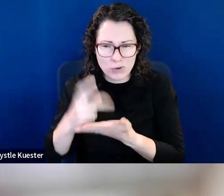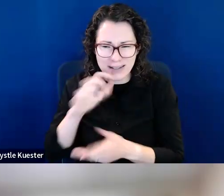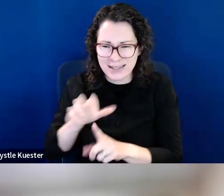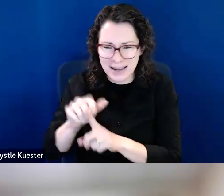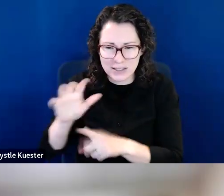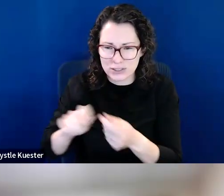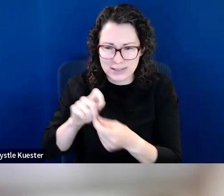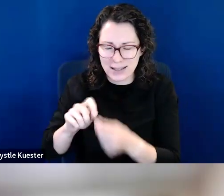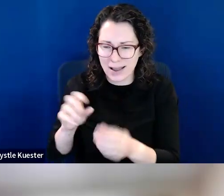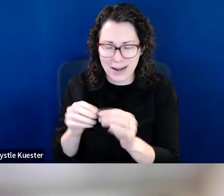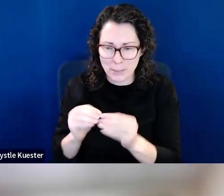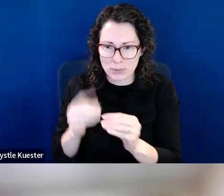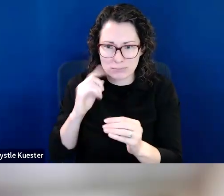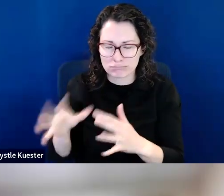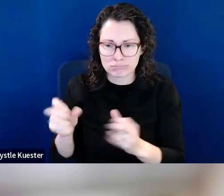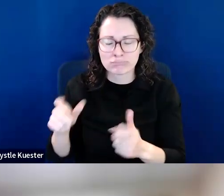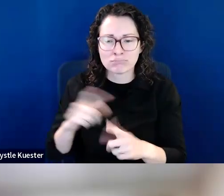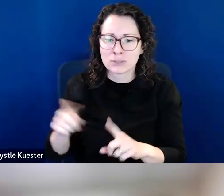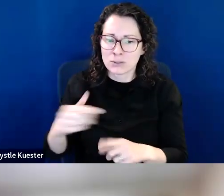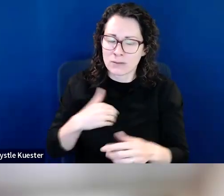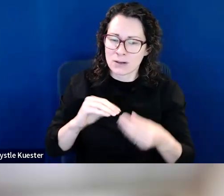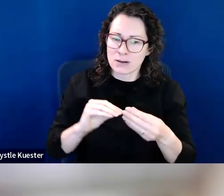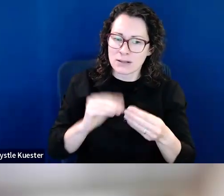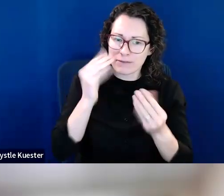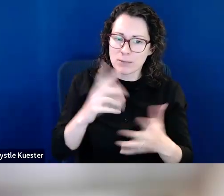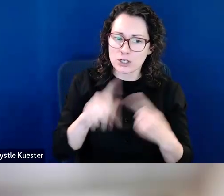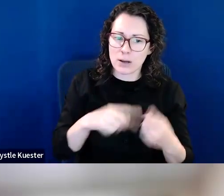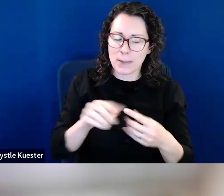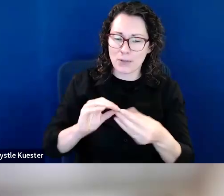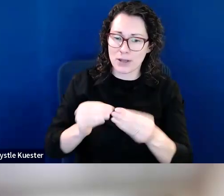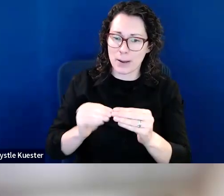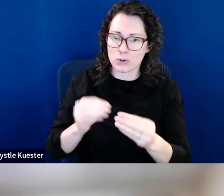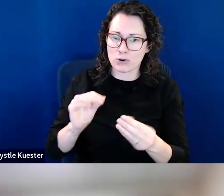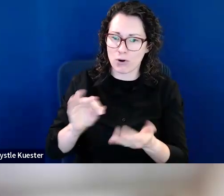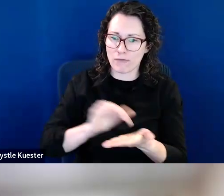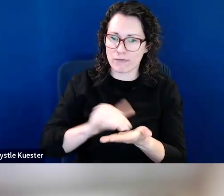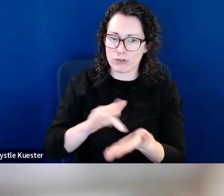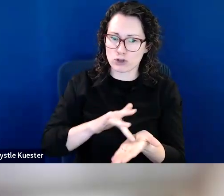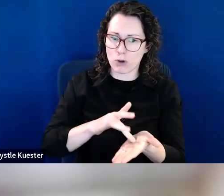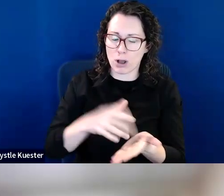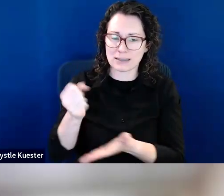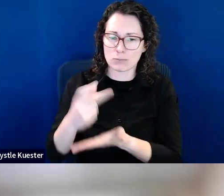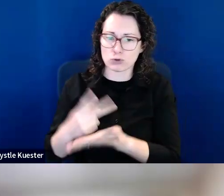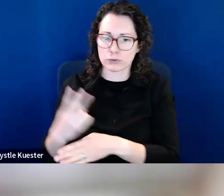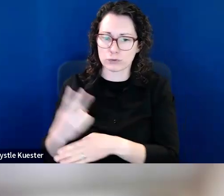but do you have information on the number of those uh drugs and approved uses where the